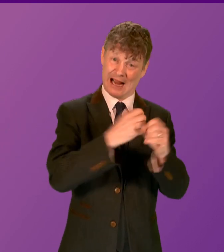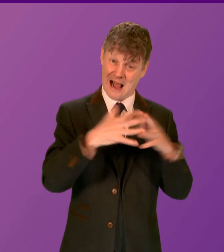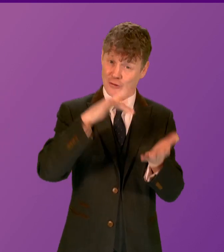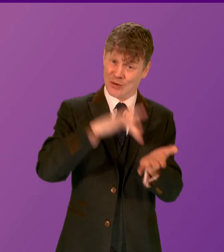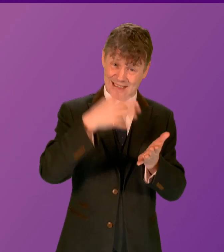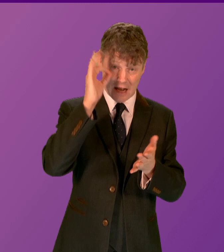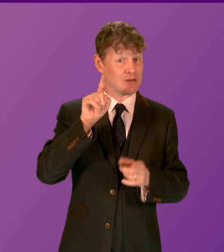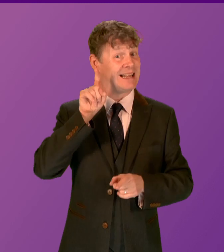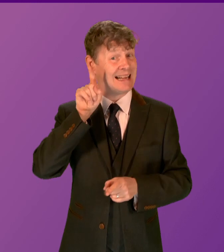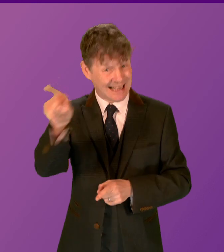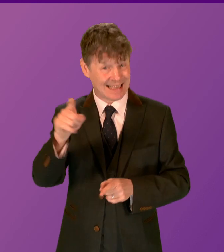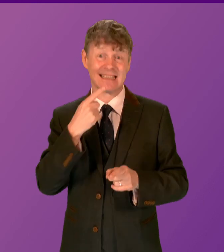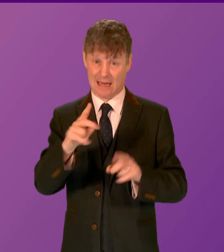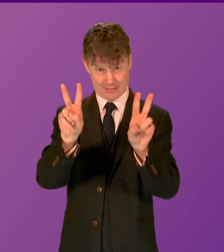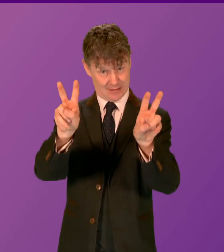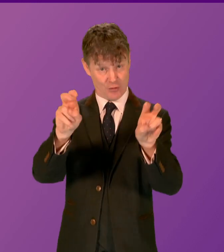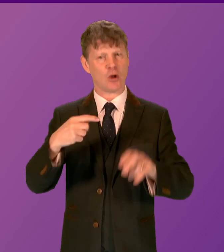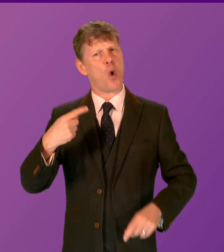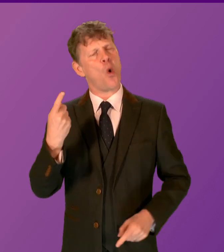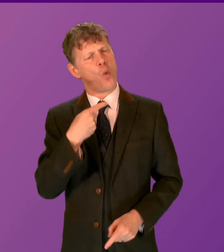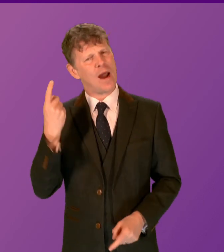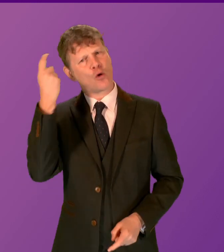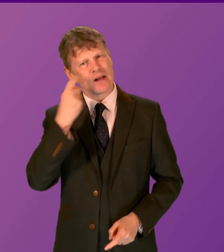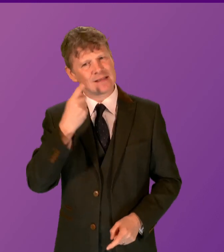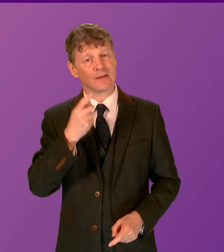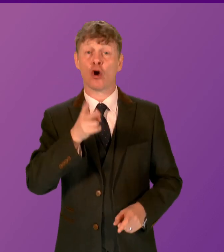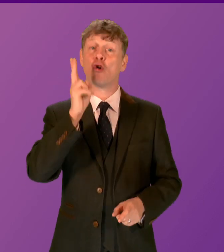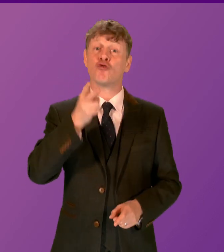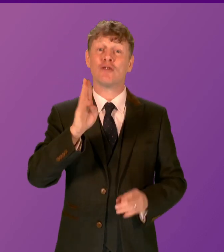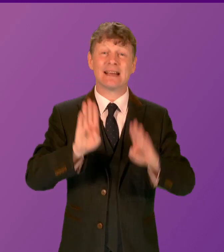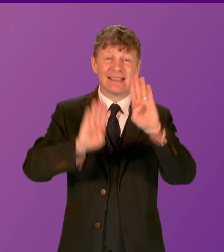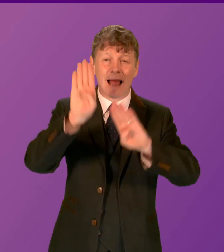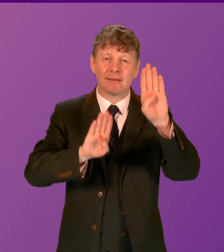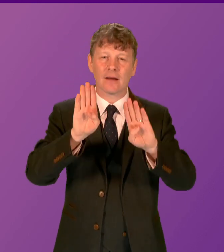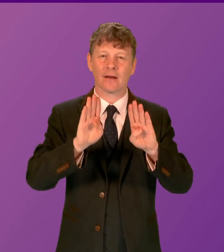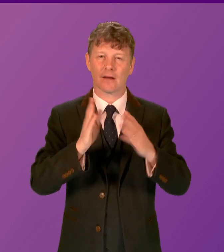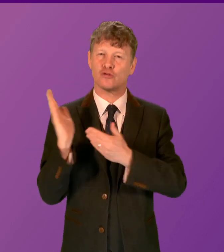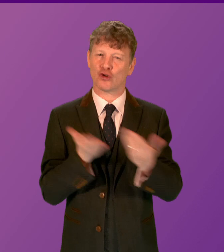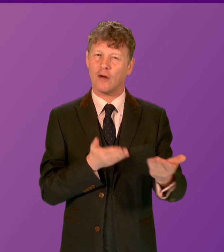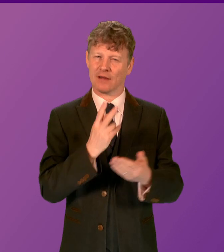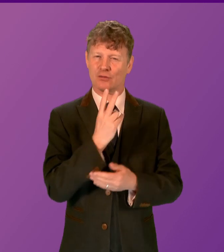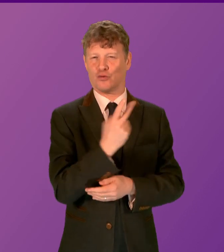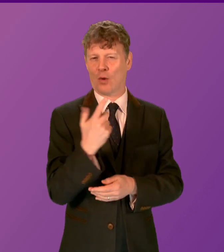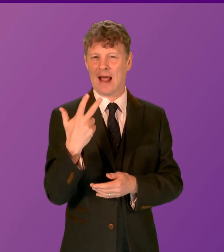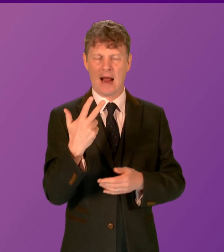“We consider that any decision to retender the service is entirely a matter for Glasgow